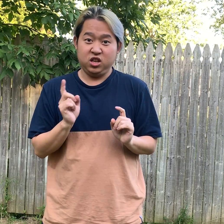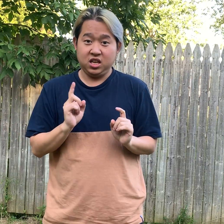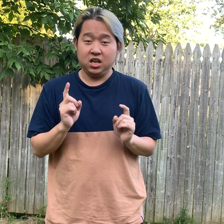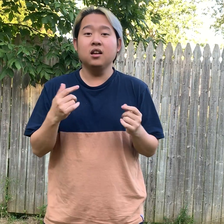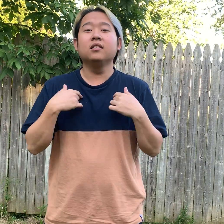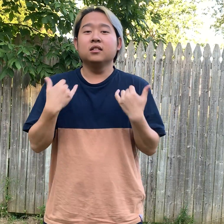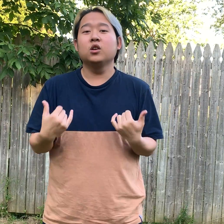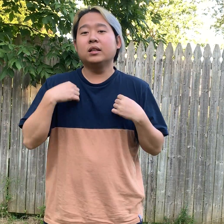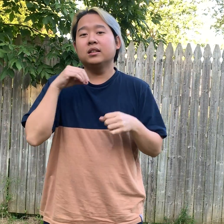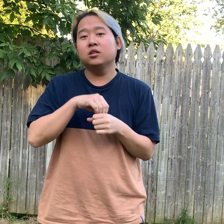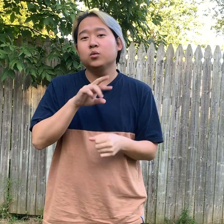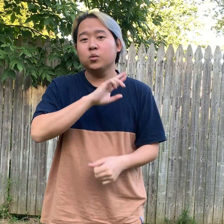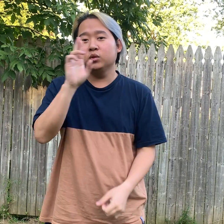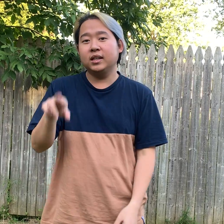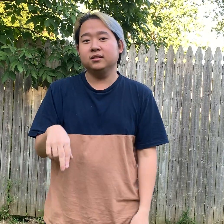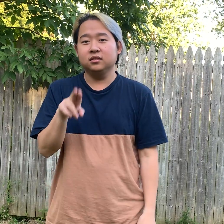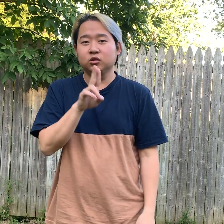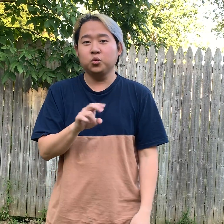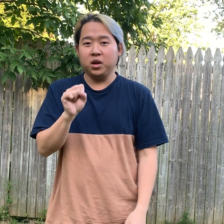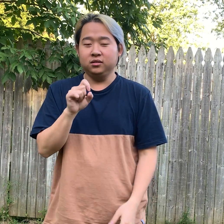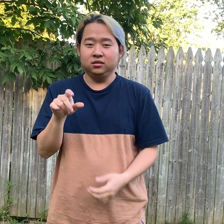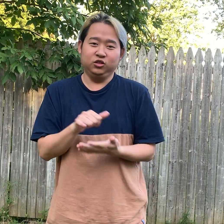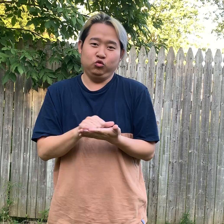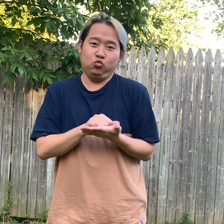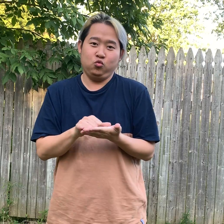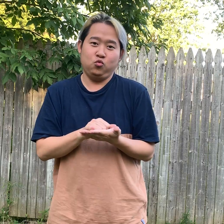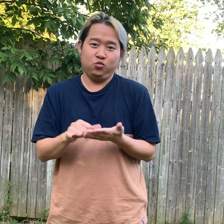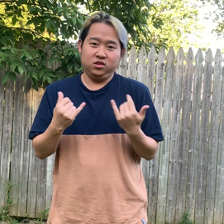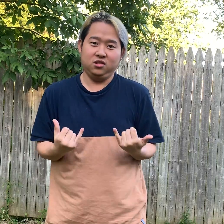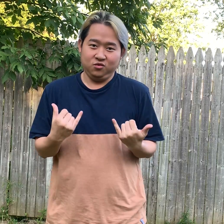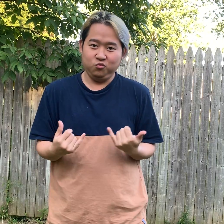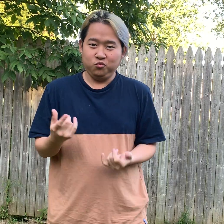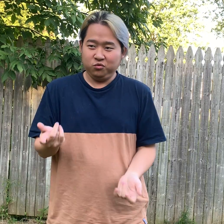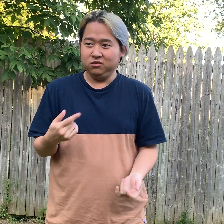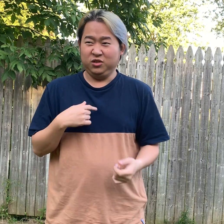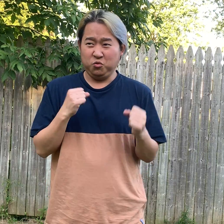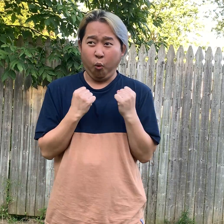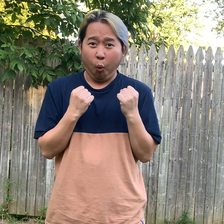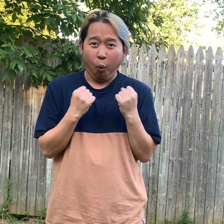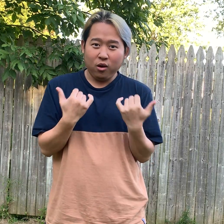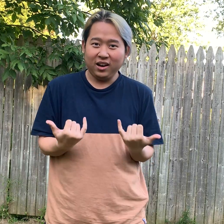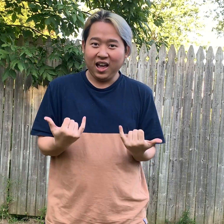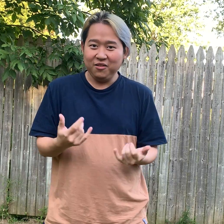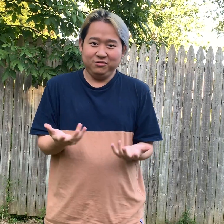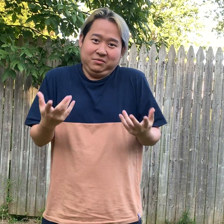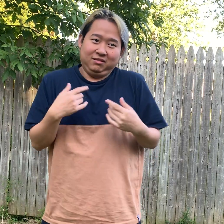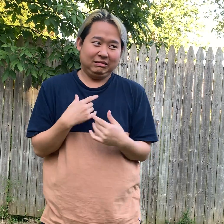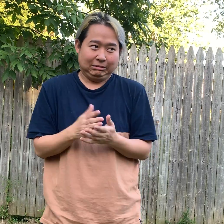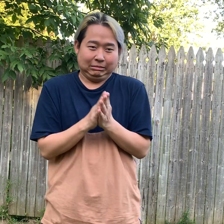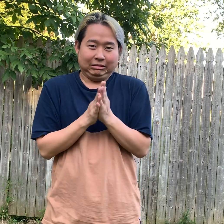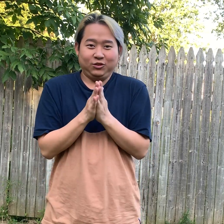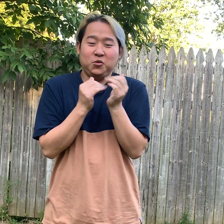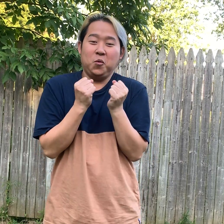I am currently in Rochester, New York in the United States. It's cold here right now, whew!